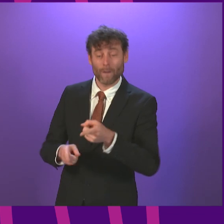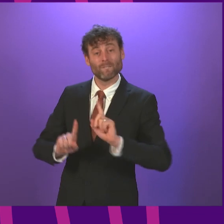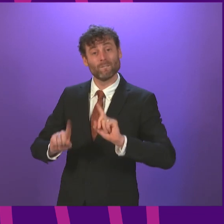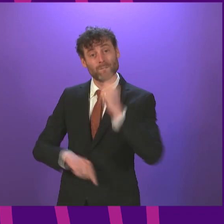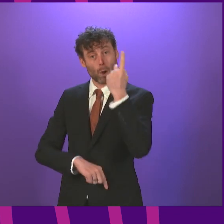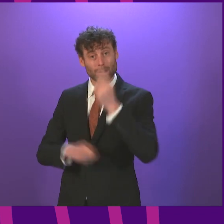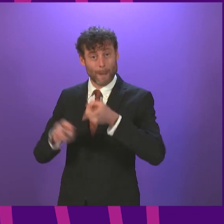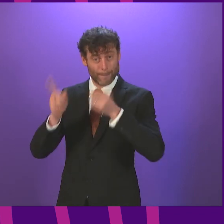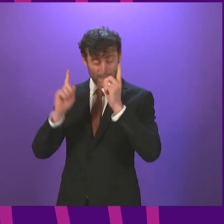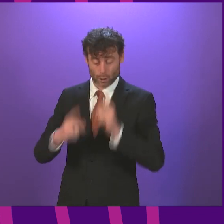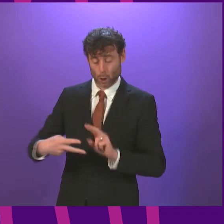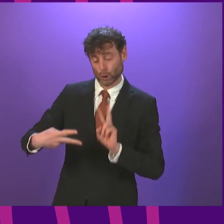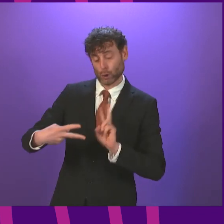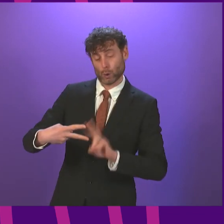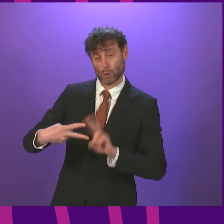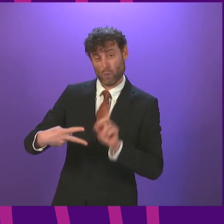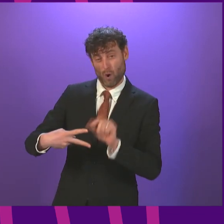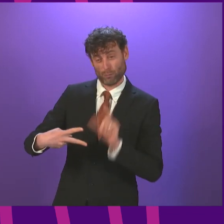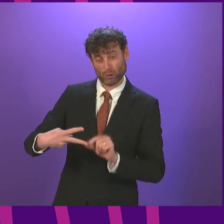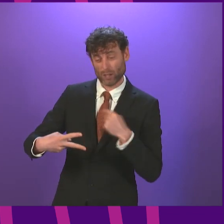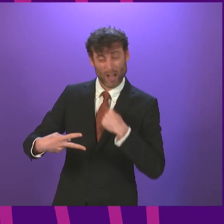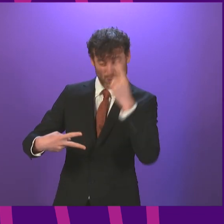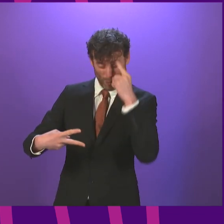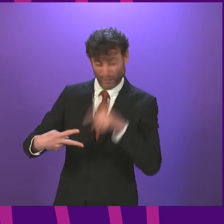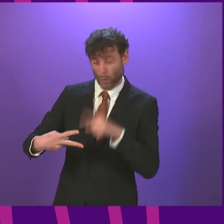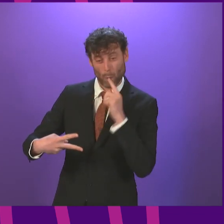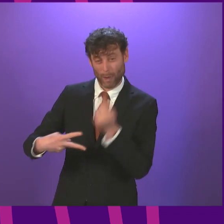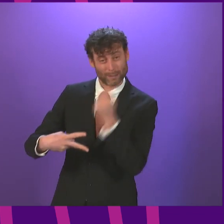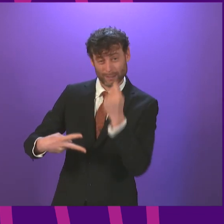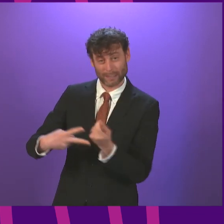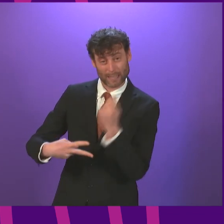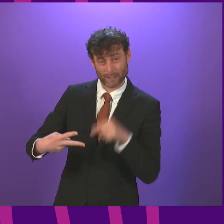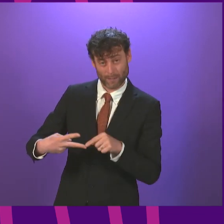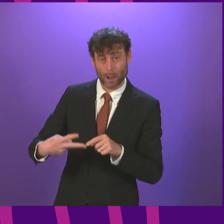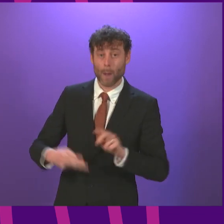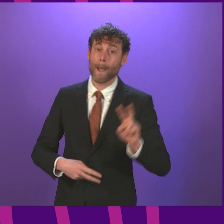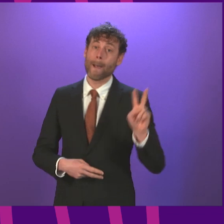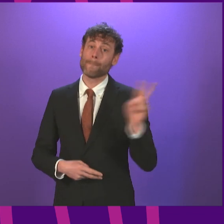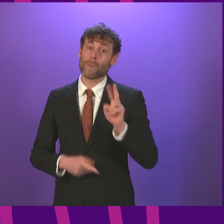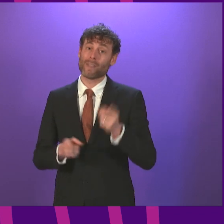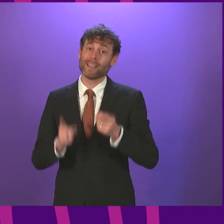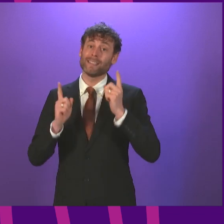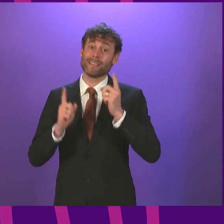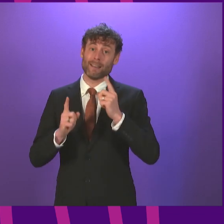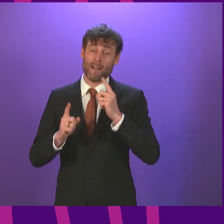“I doubt either will work.” Then, a week later, both senior lawyers said that their advice had been “discounted”.